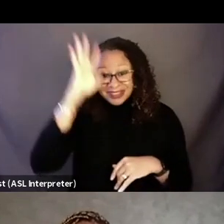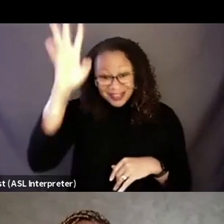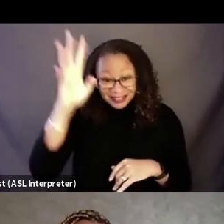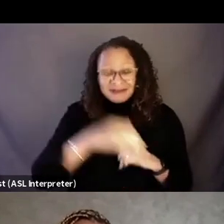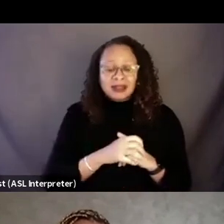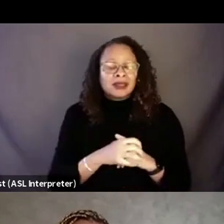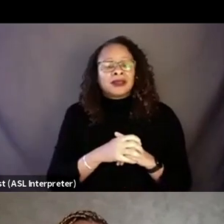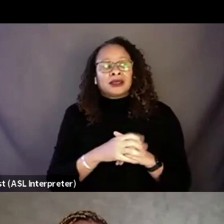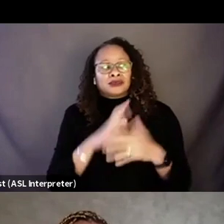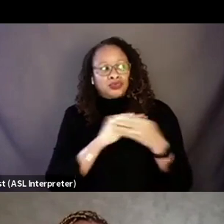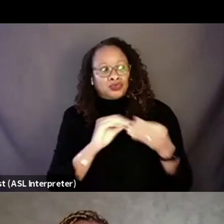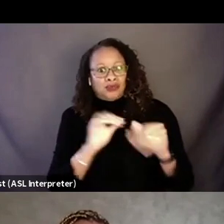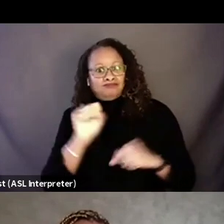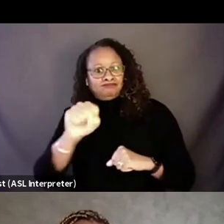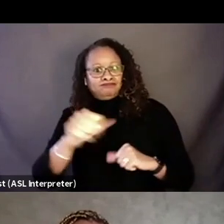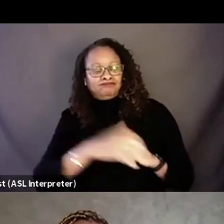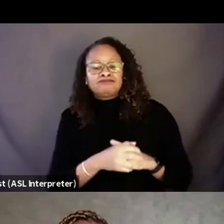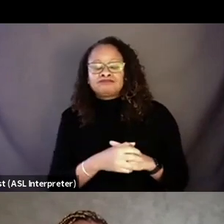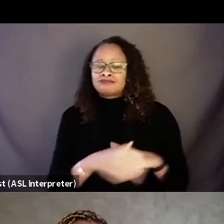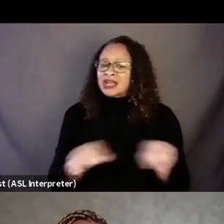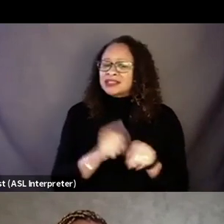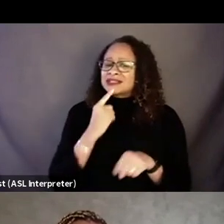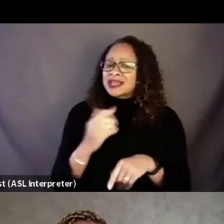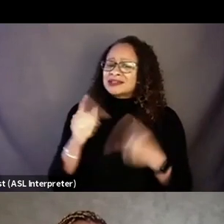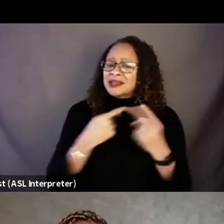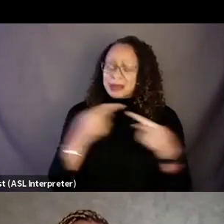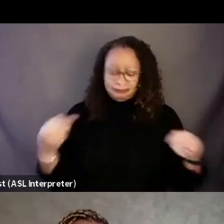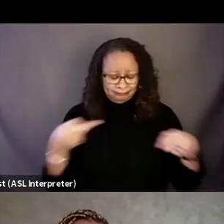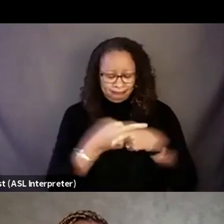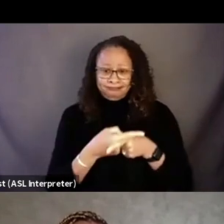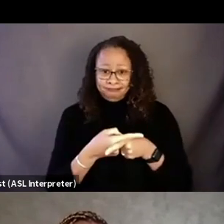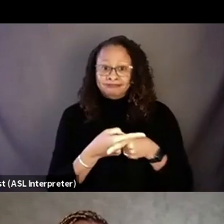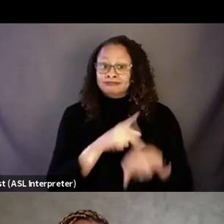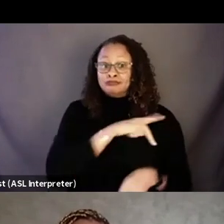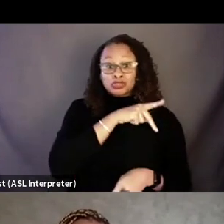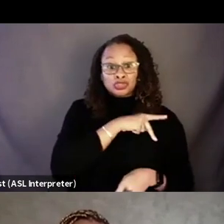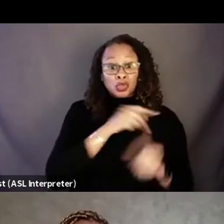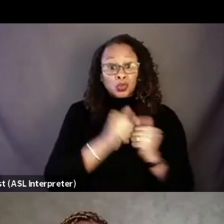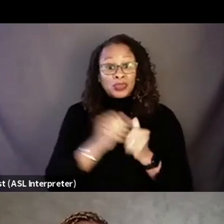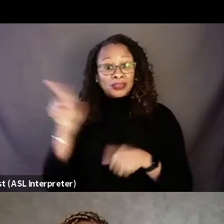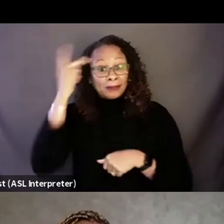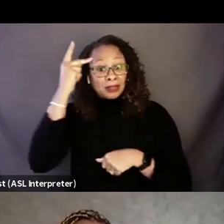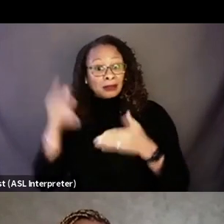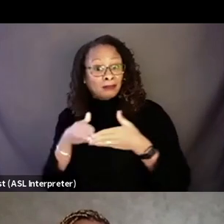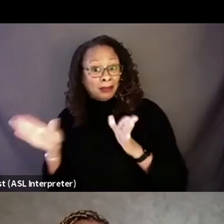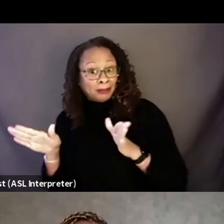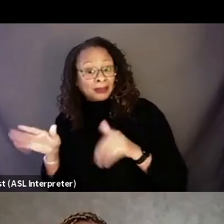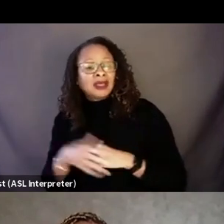And that I, like I said, it's about the intersection of the personal and the public, the political and the private.